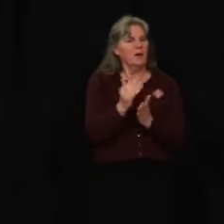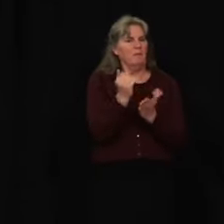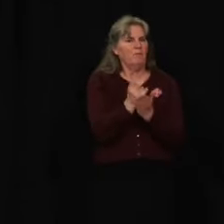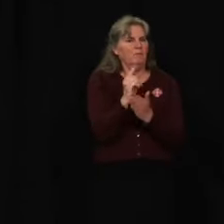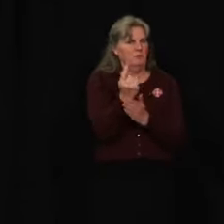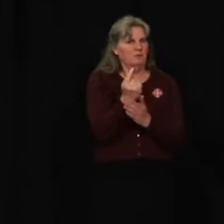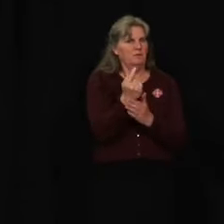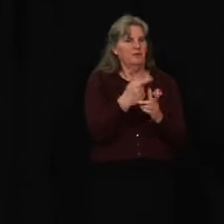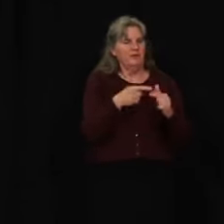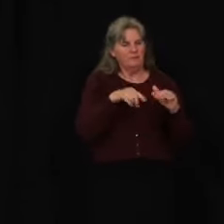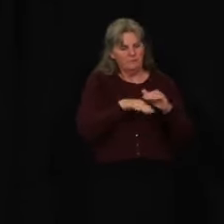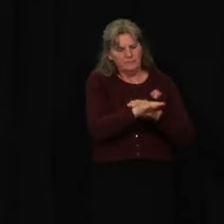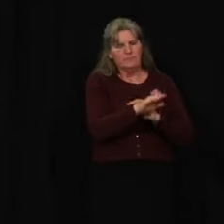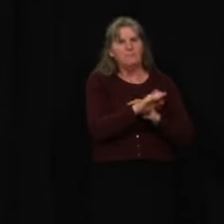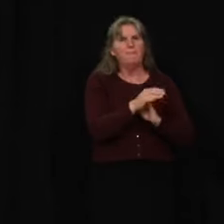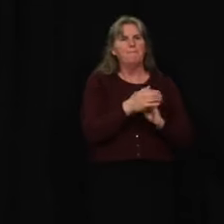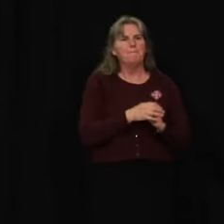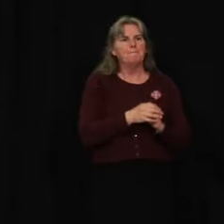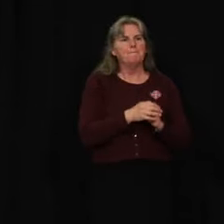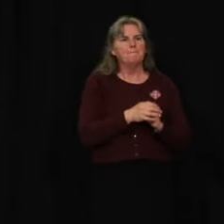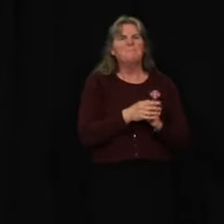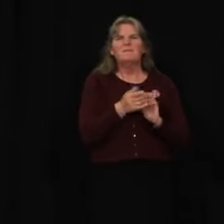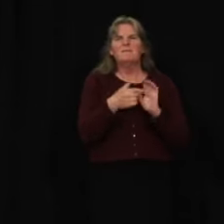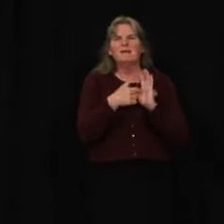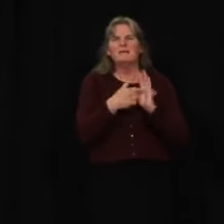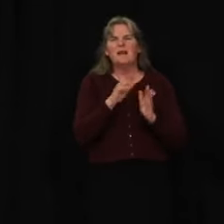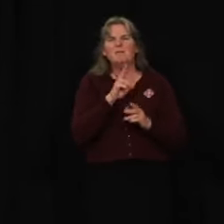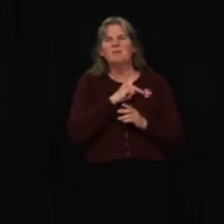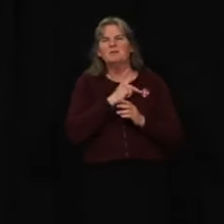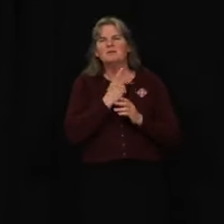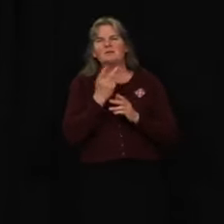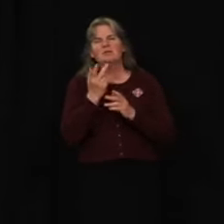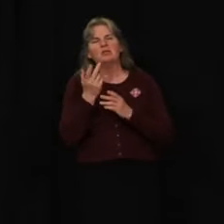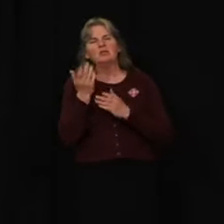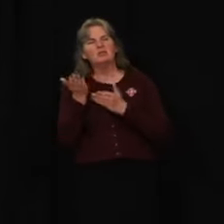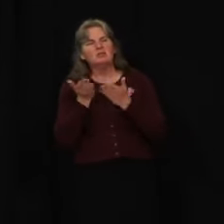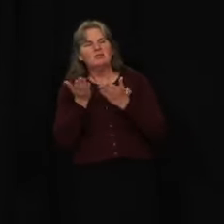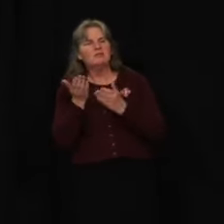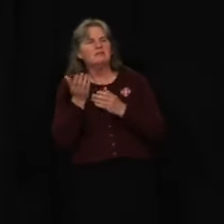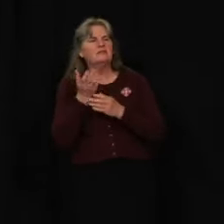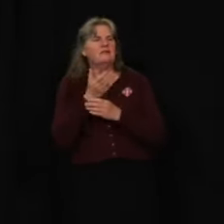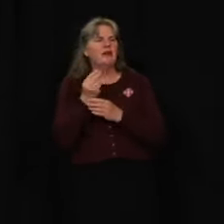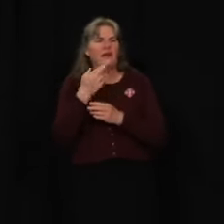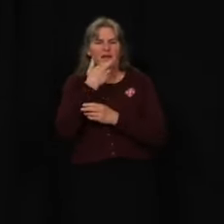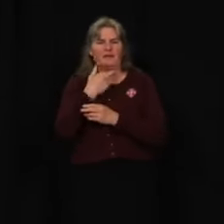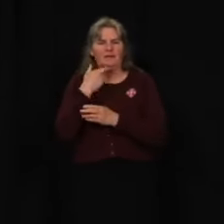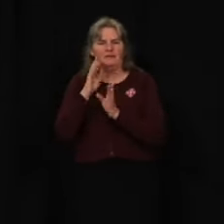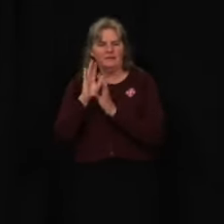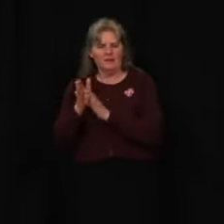instrumental. To have everybody come together, we did not get it perfect from